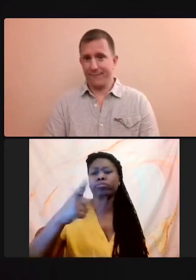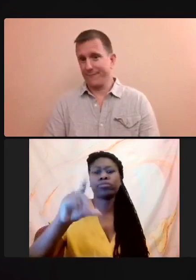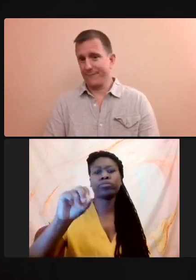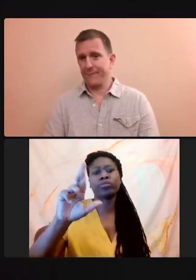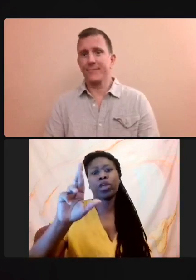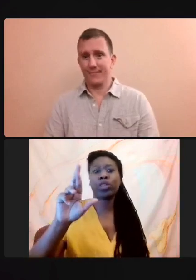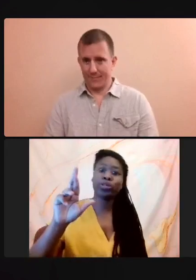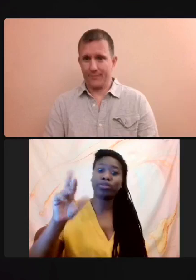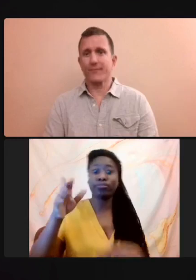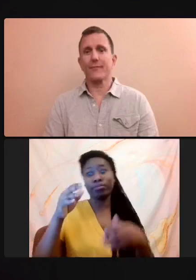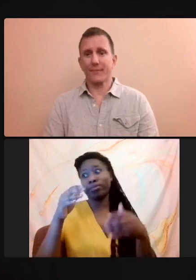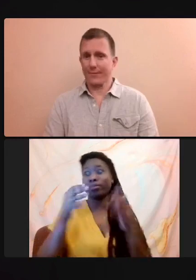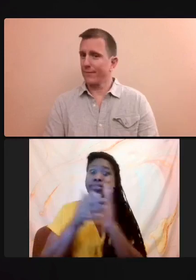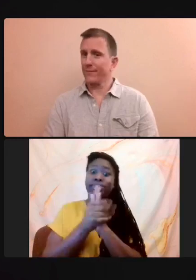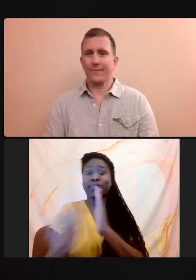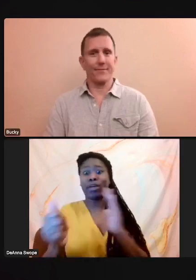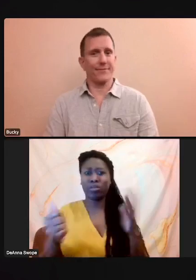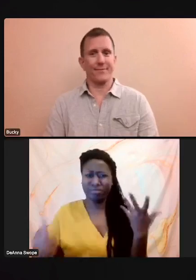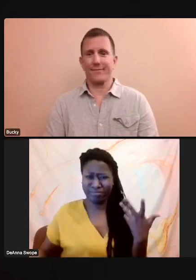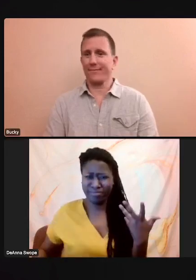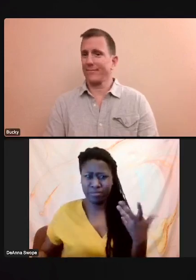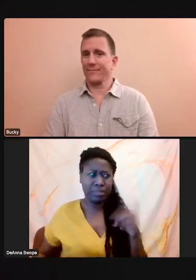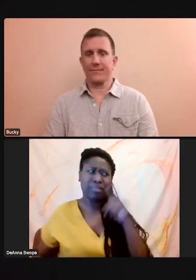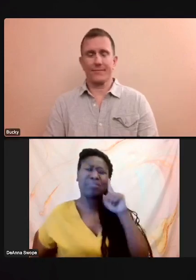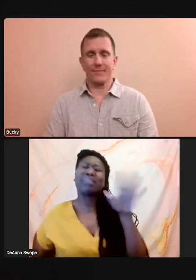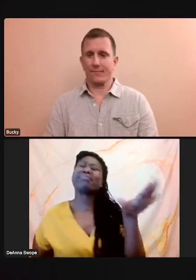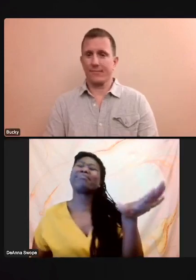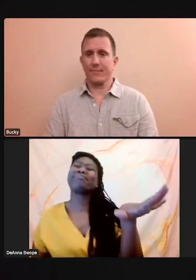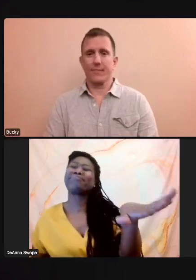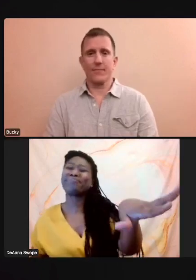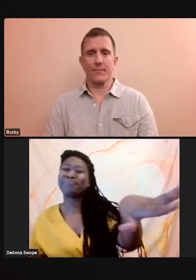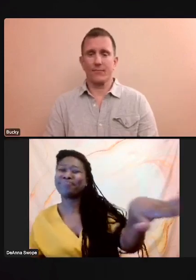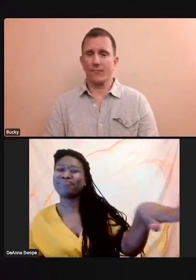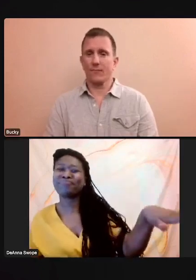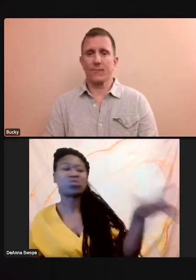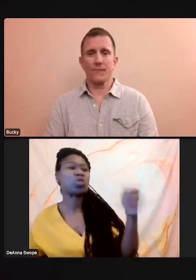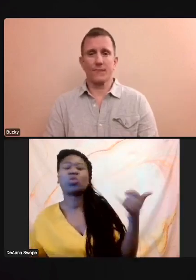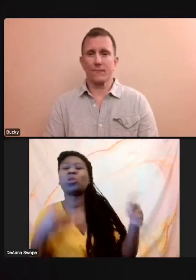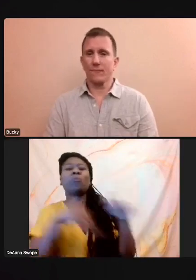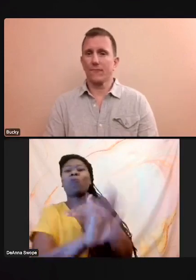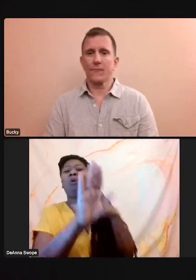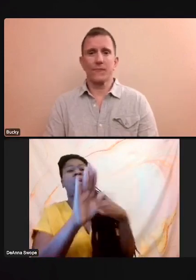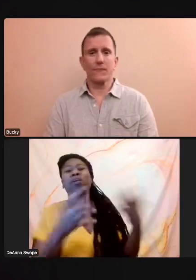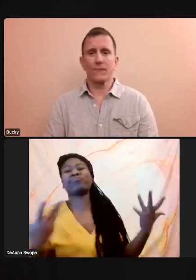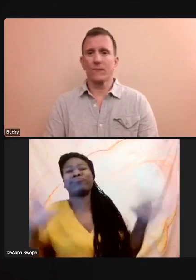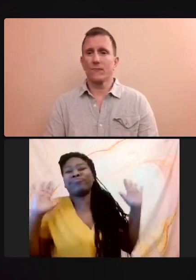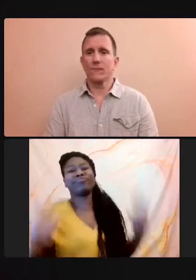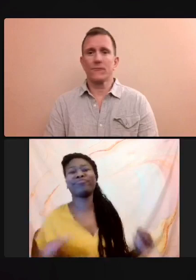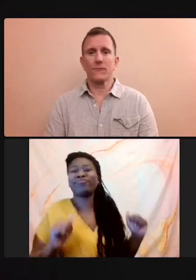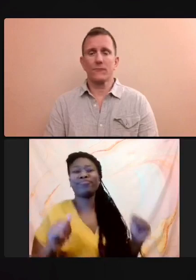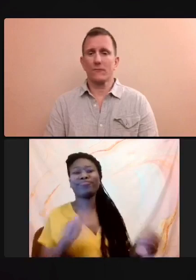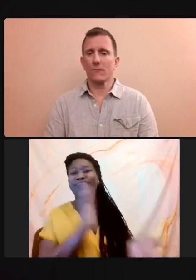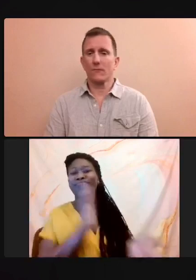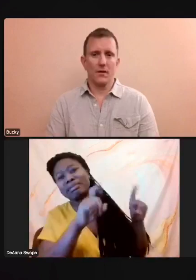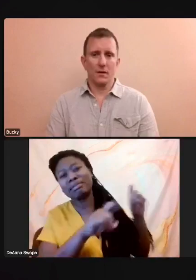And so, yes, there may be some concern in terms of their background and their linguistic background, and that may be a challenge.